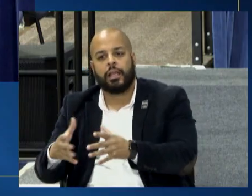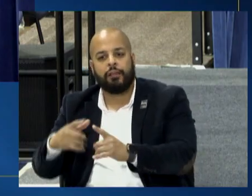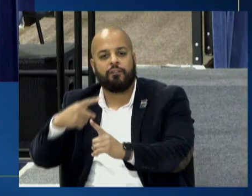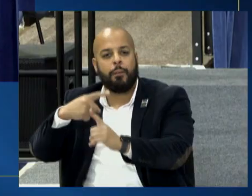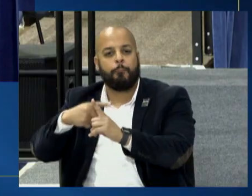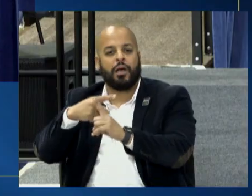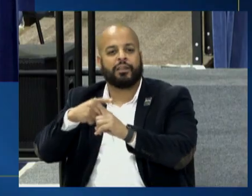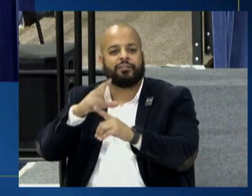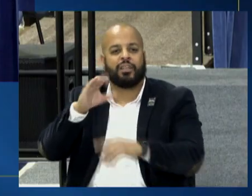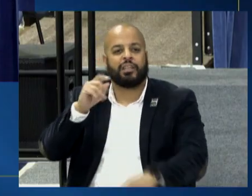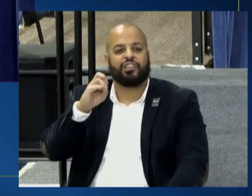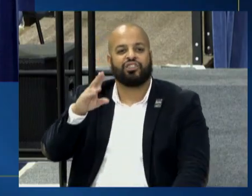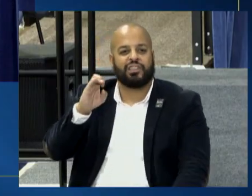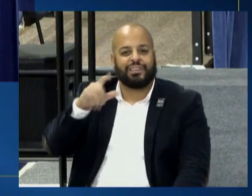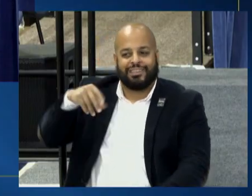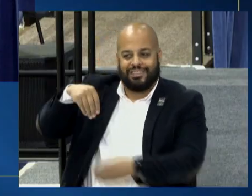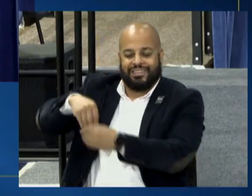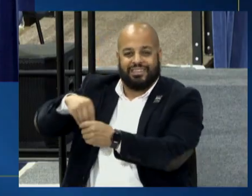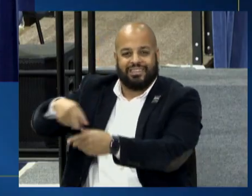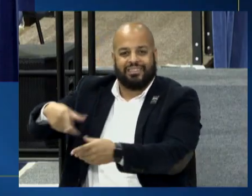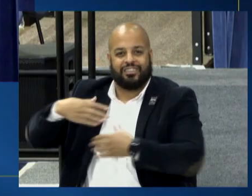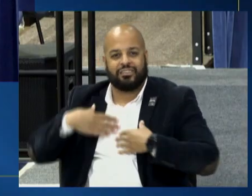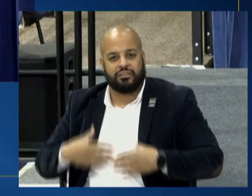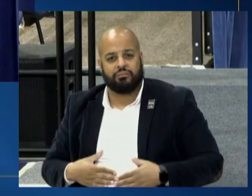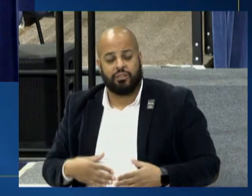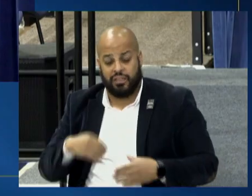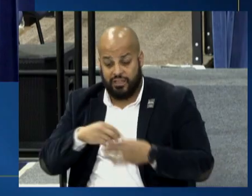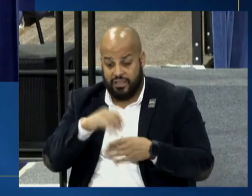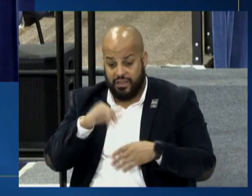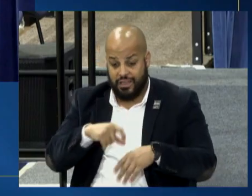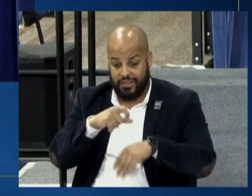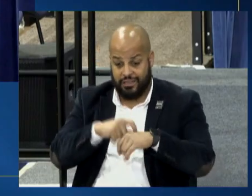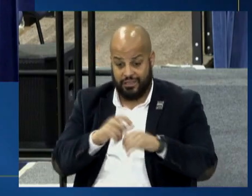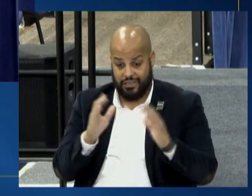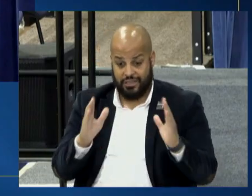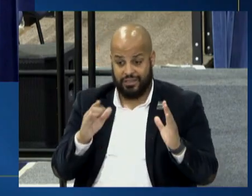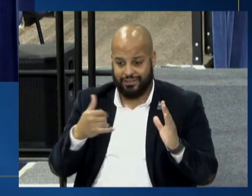margins within the patient in the timeframe that they're still on the operating table? So,